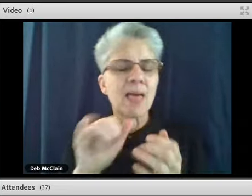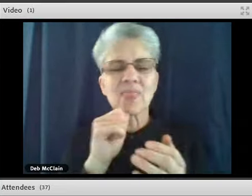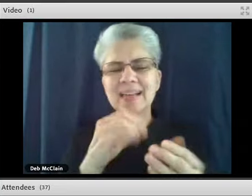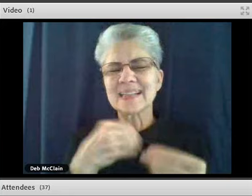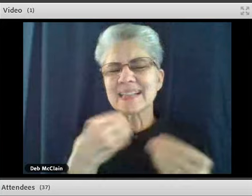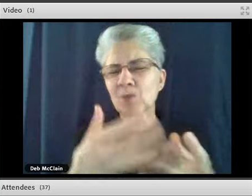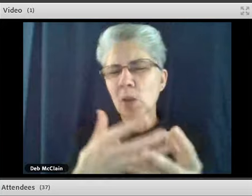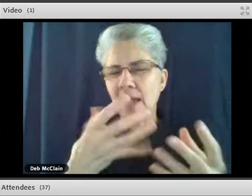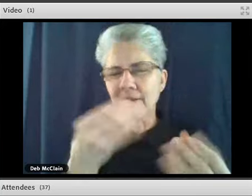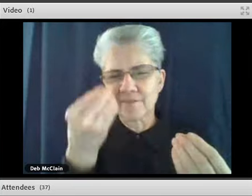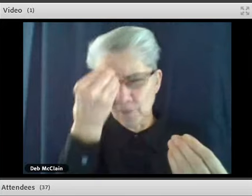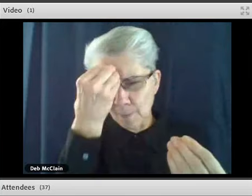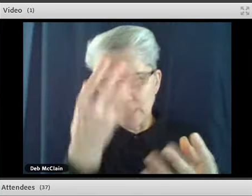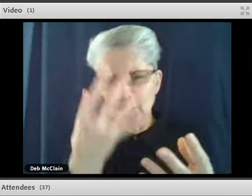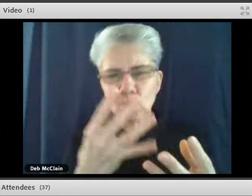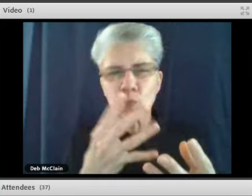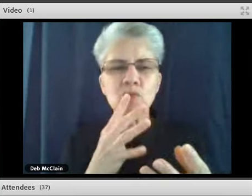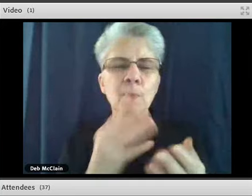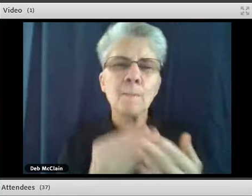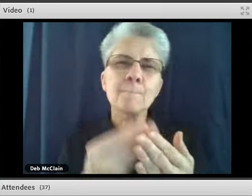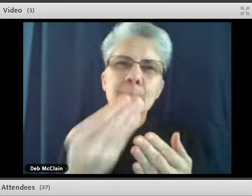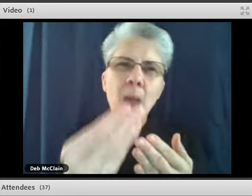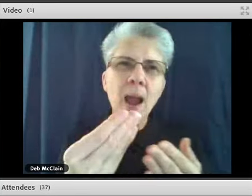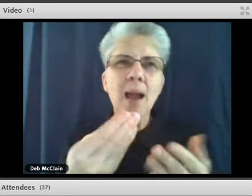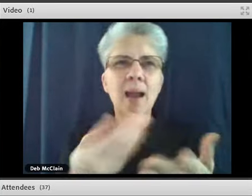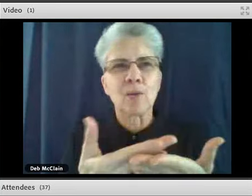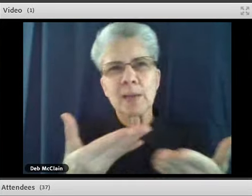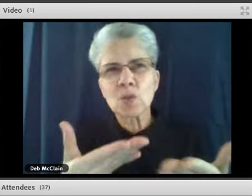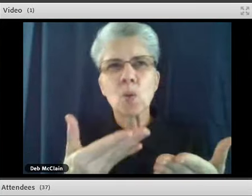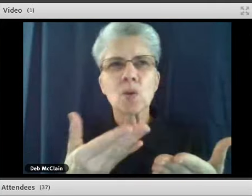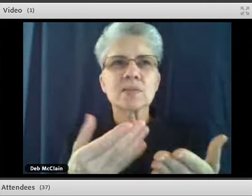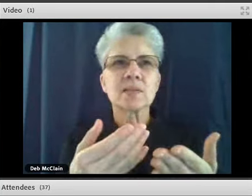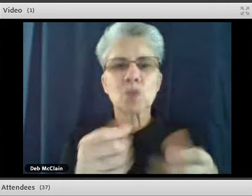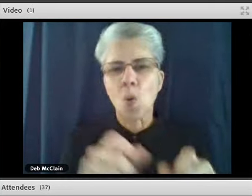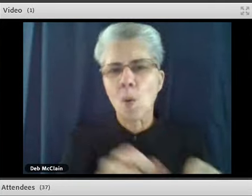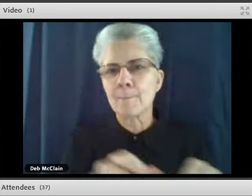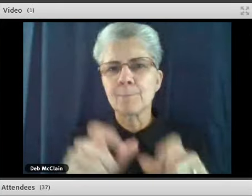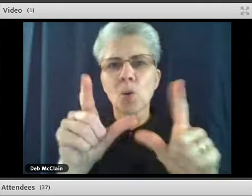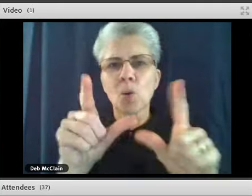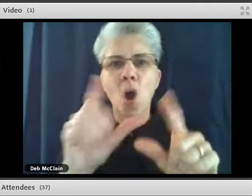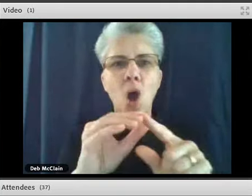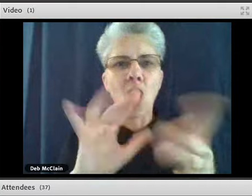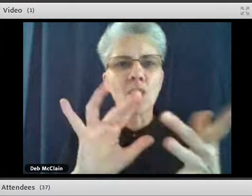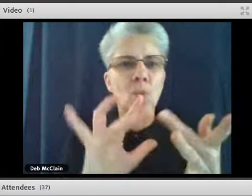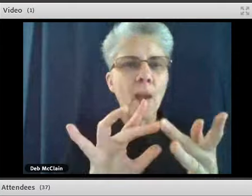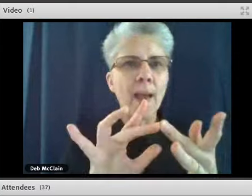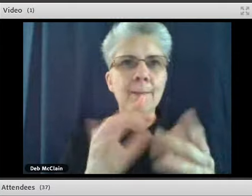a lot of information about what you need to think about when you purchase resources, when you put things up on the web,